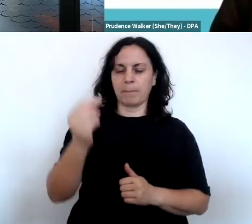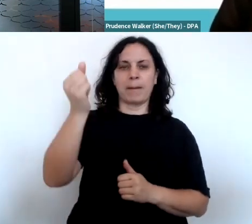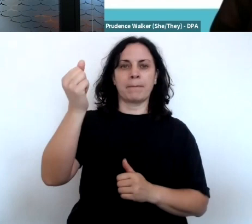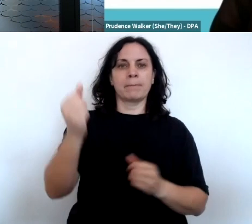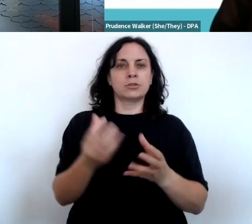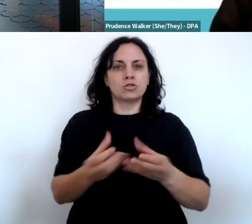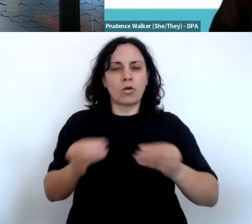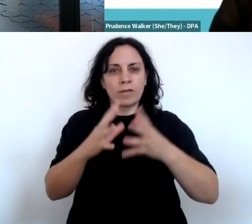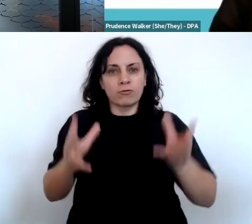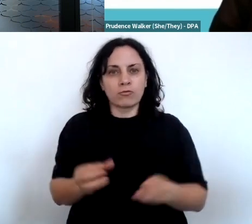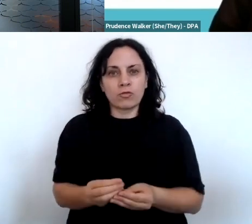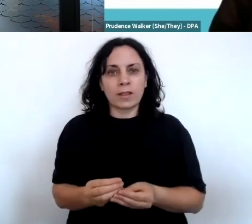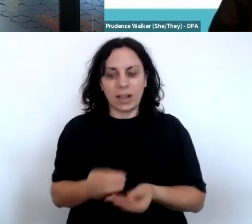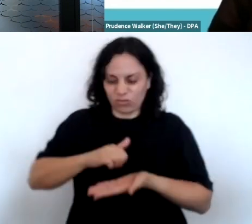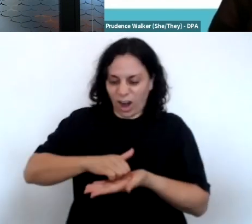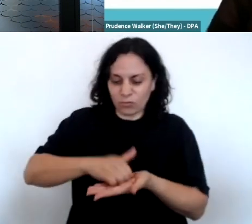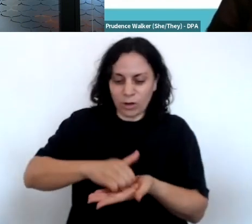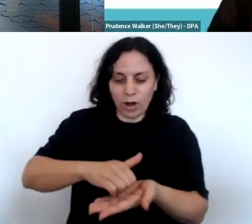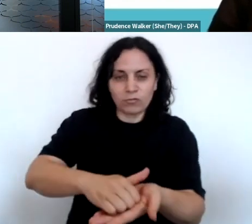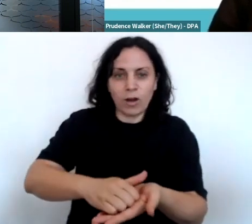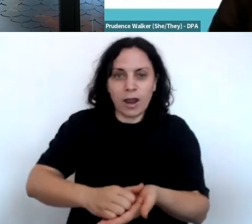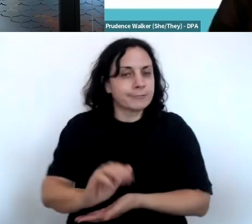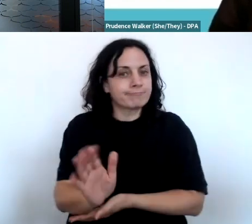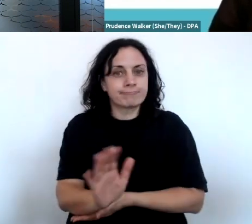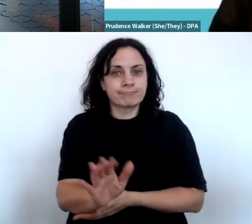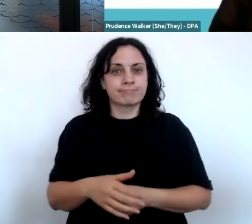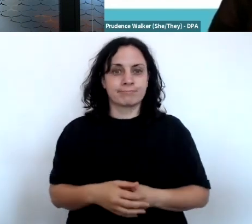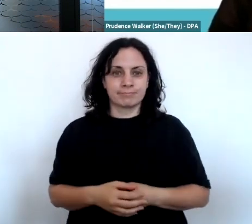We’re still very early on as an agency, but I’m very committed, as is the team